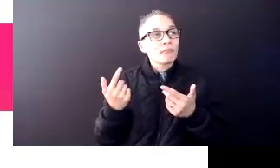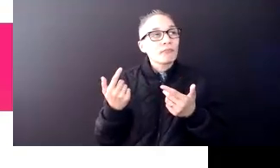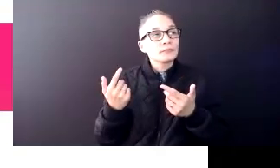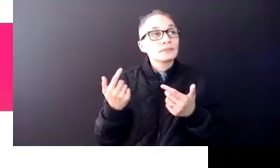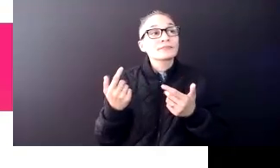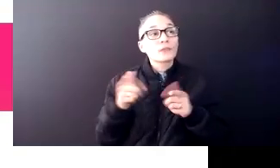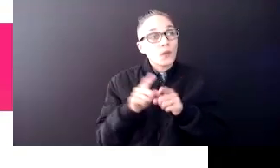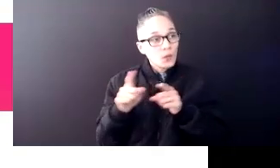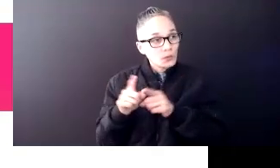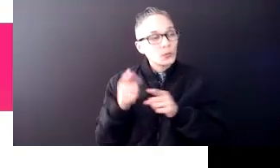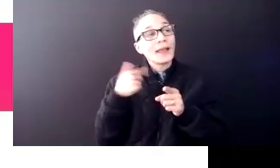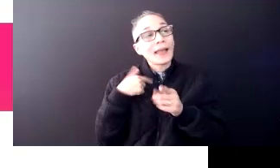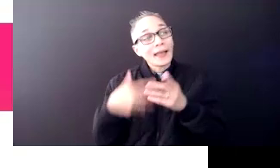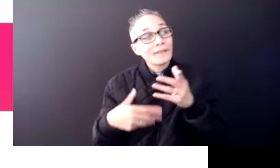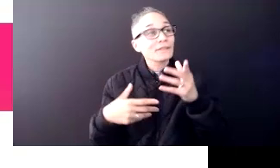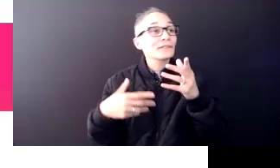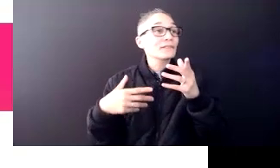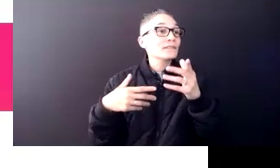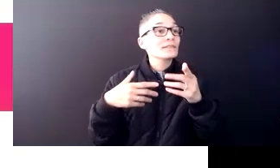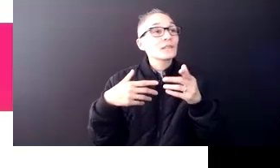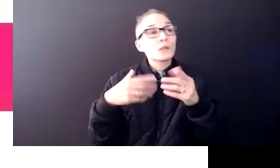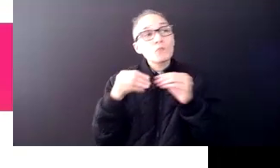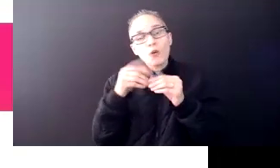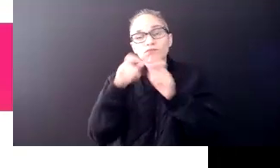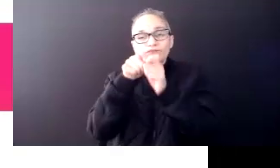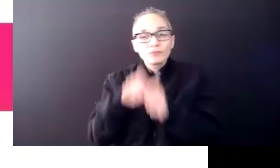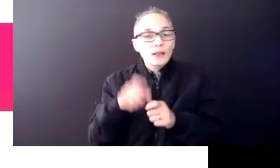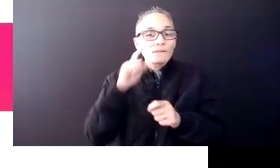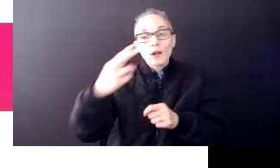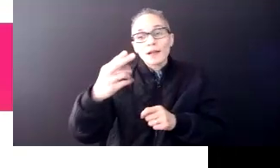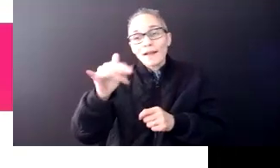There's also additional guidance for hybrid or, other accommodations